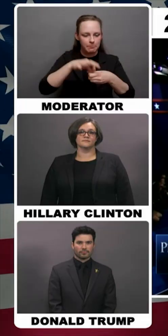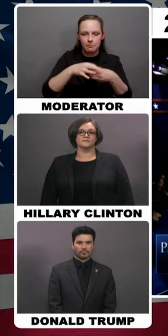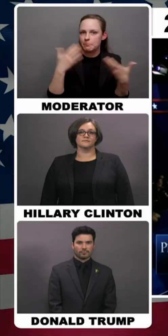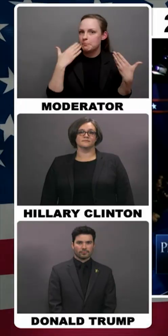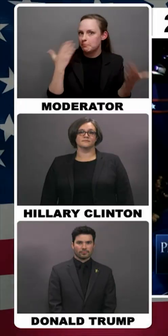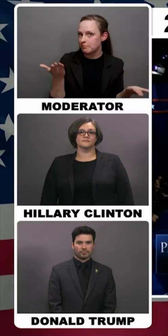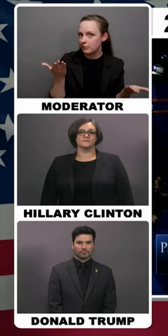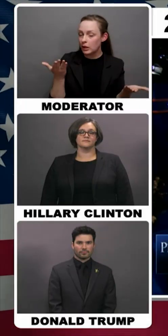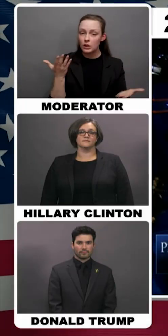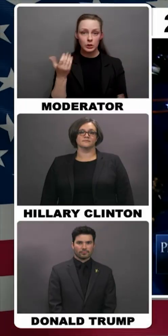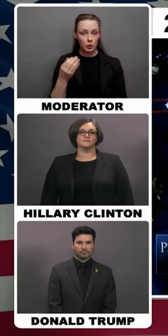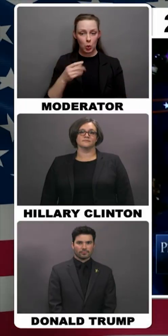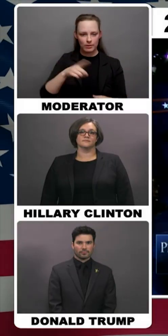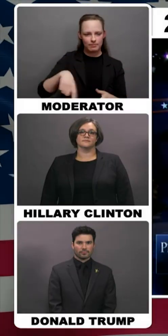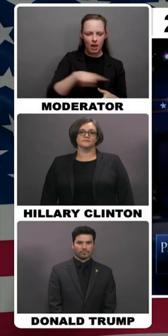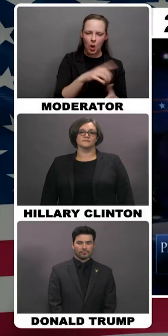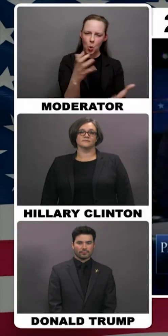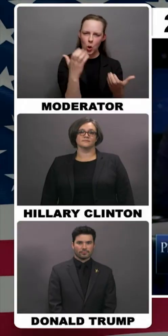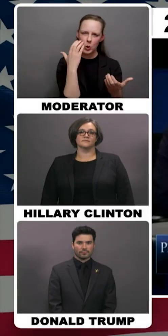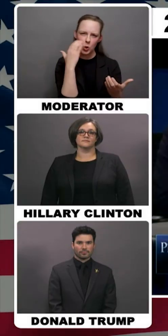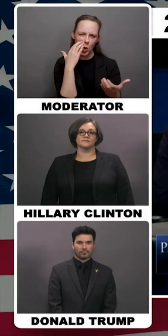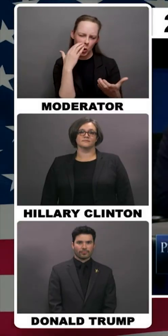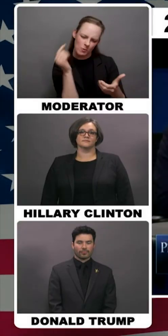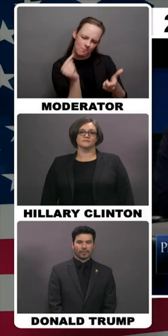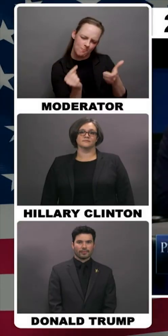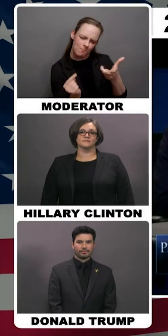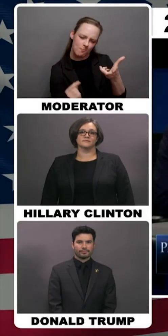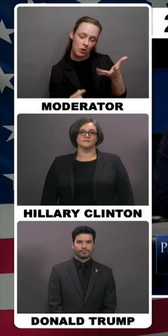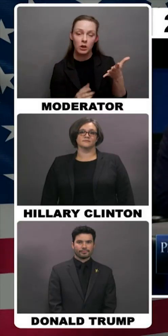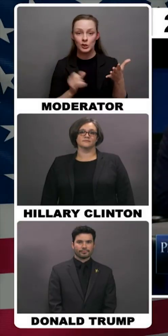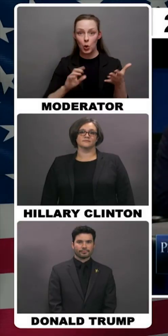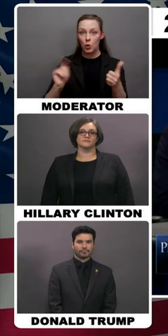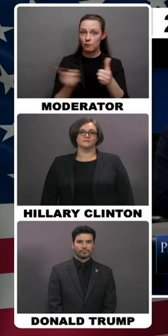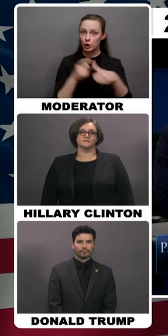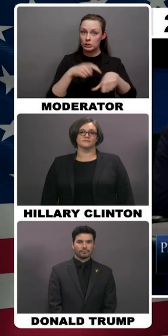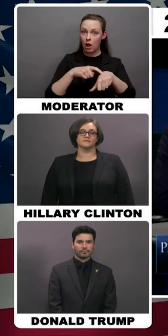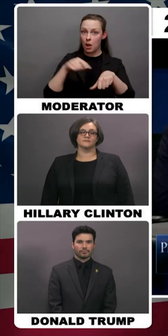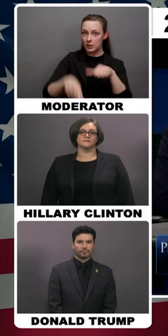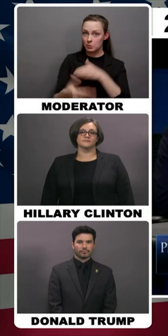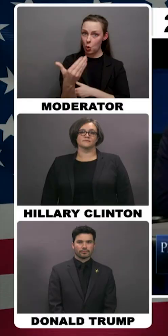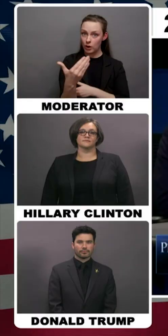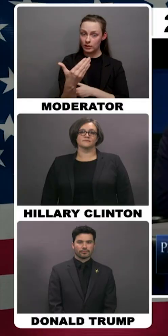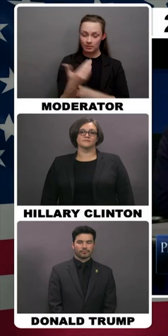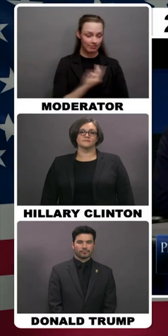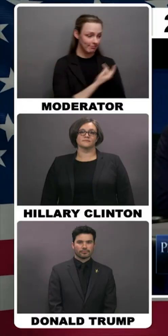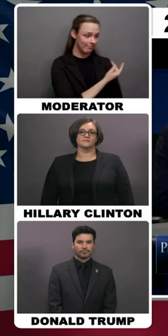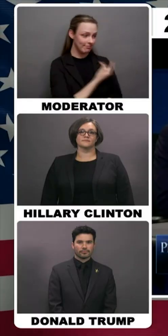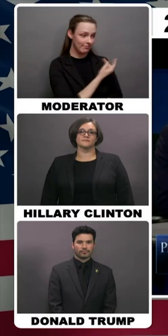and we saw those questions for the first time this morning. Anderson and I and our team from a, B, c,